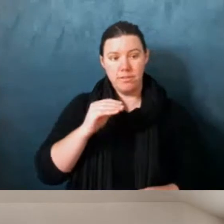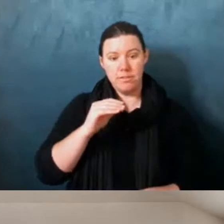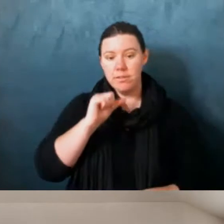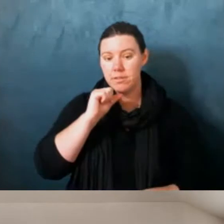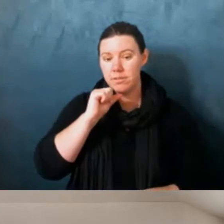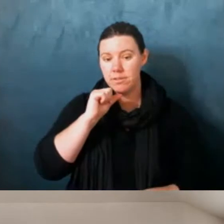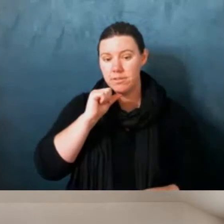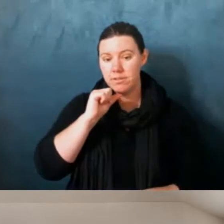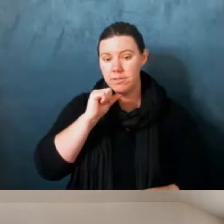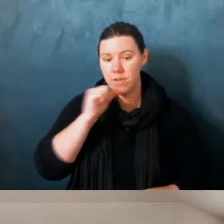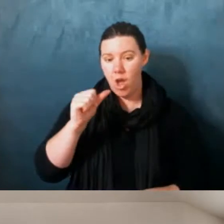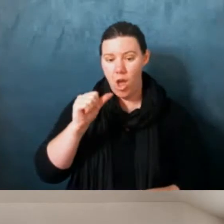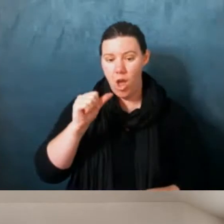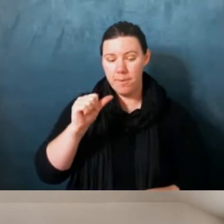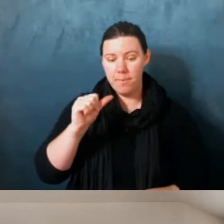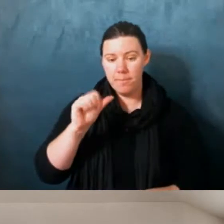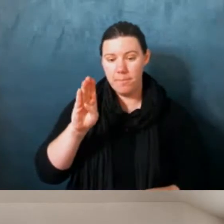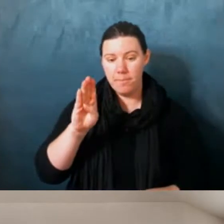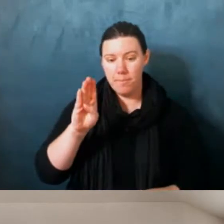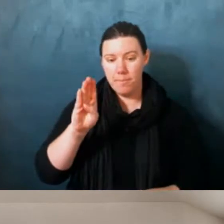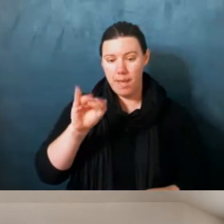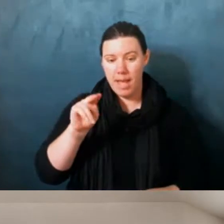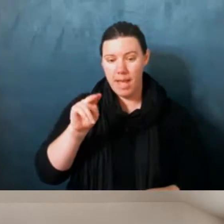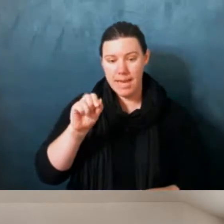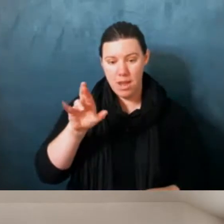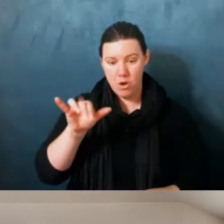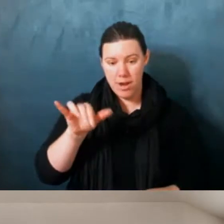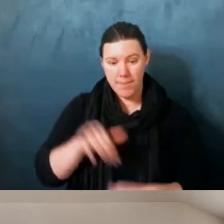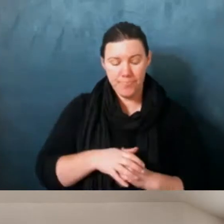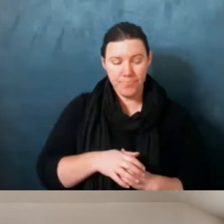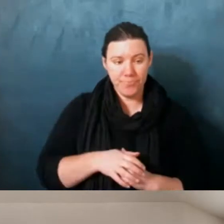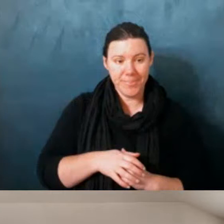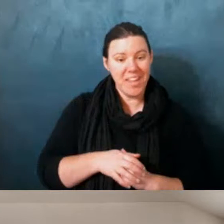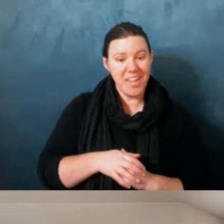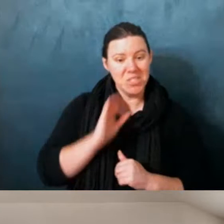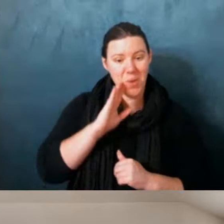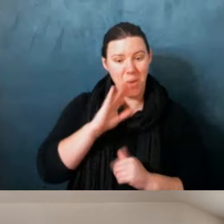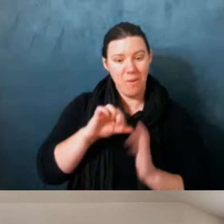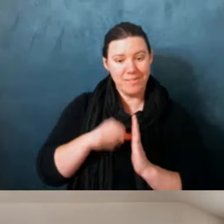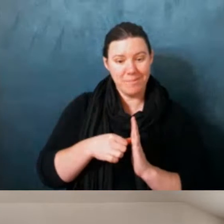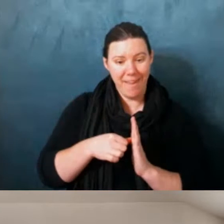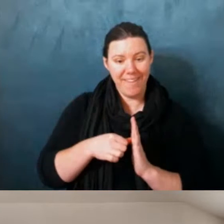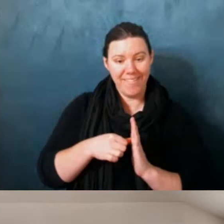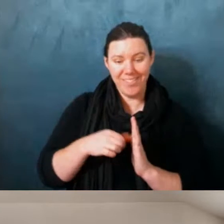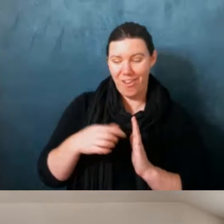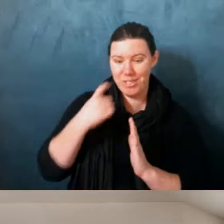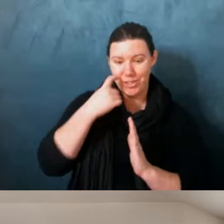that we had on those topics, say that it's very hard in the current system,